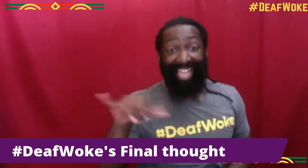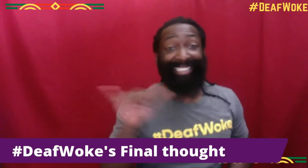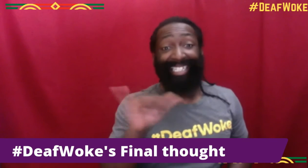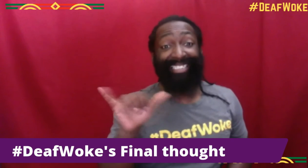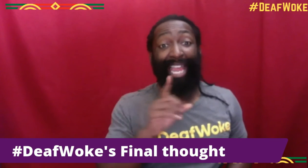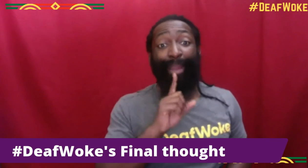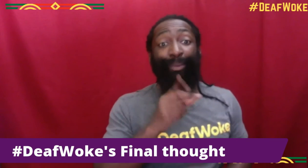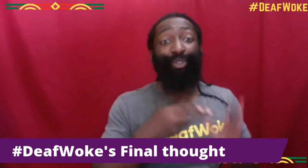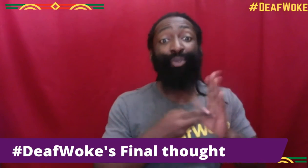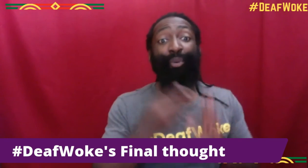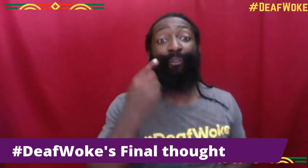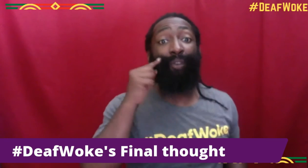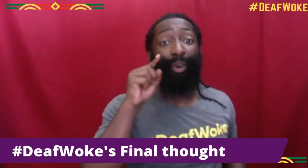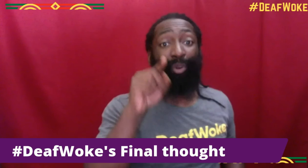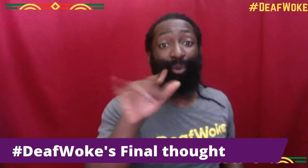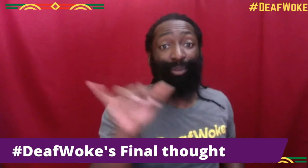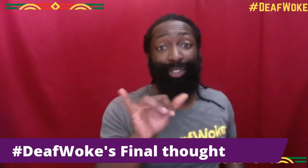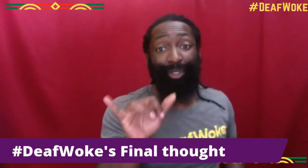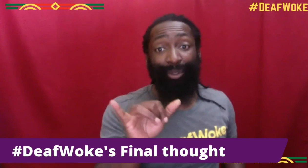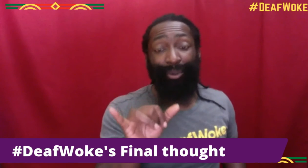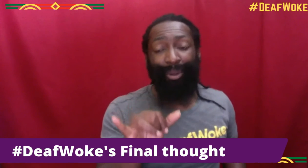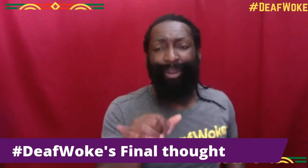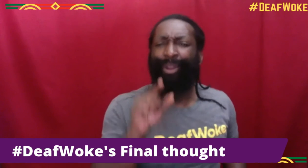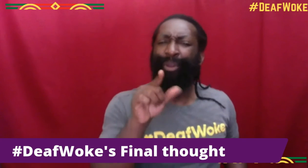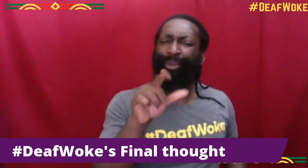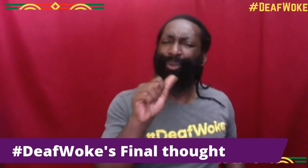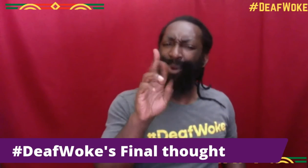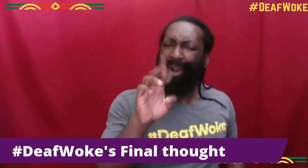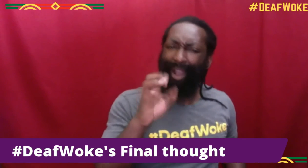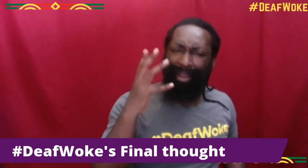I encourage you to tell me I can't do something I'm going to show you.